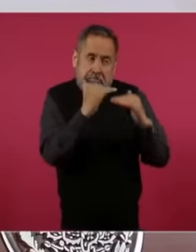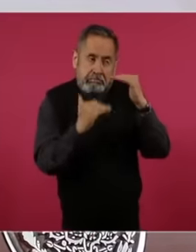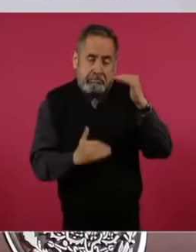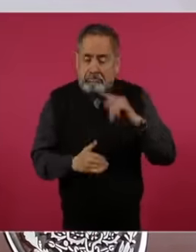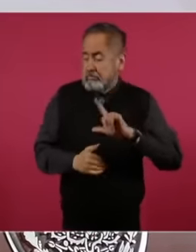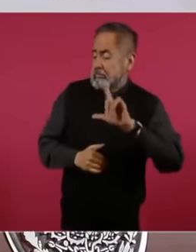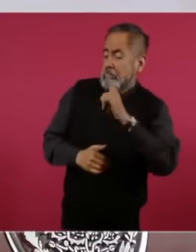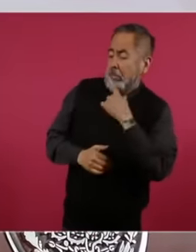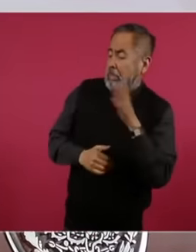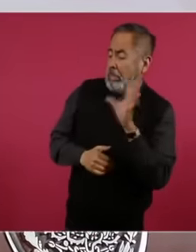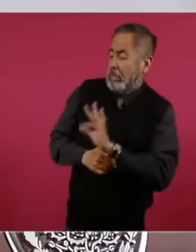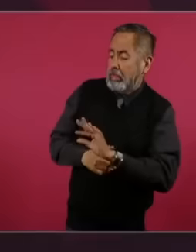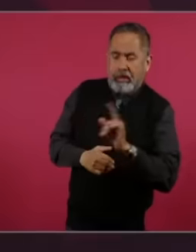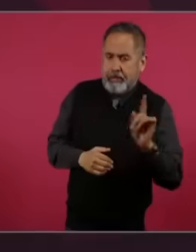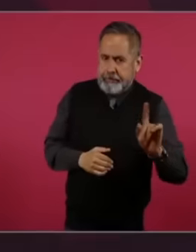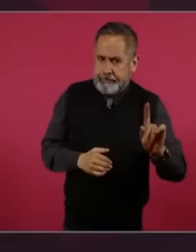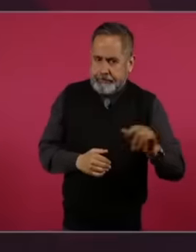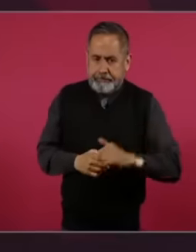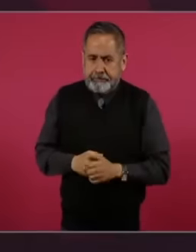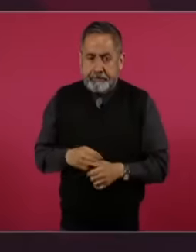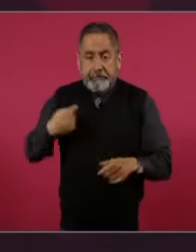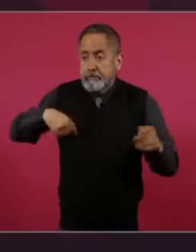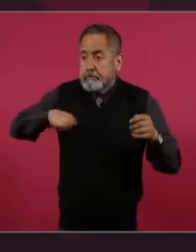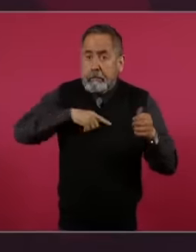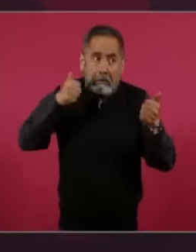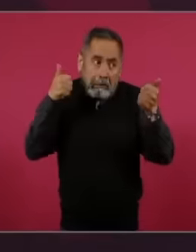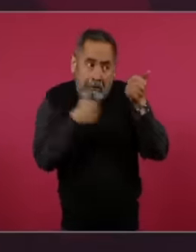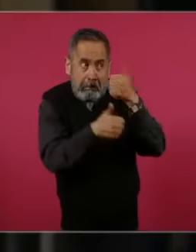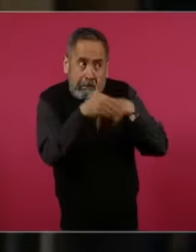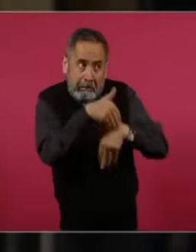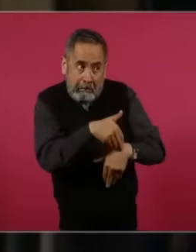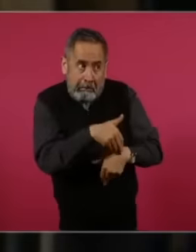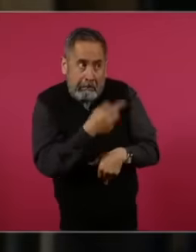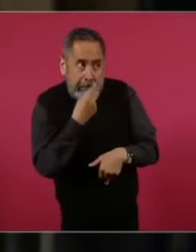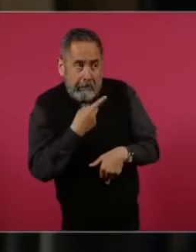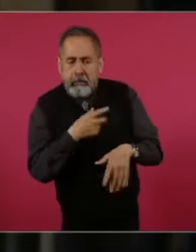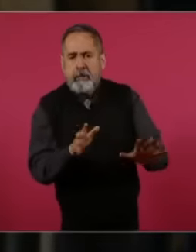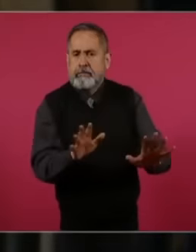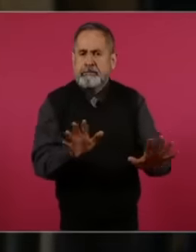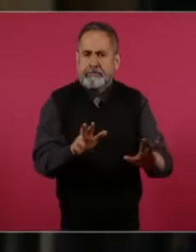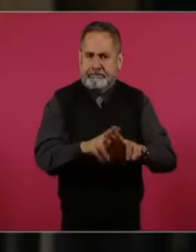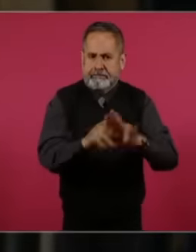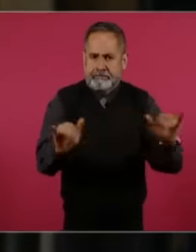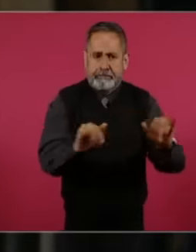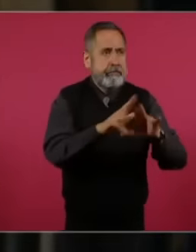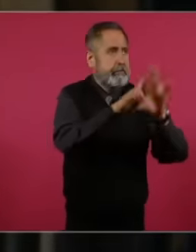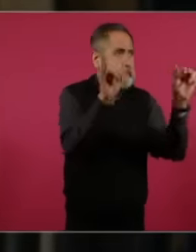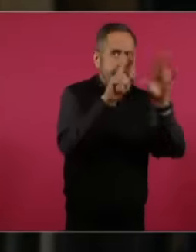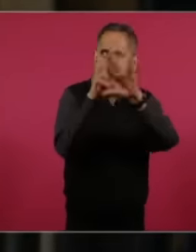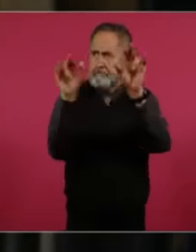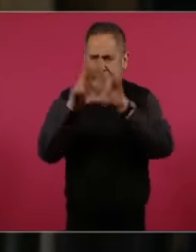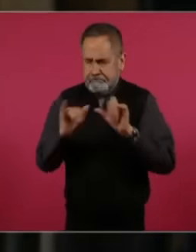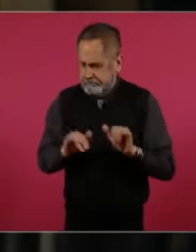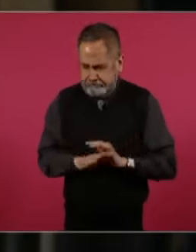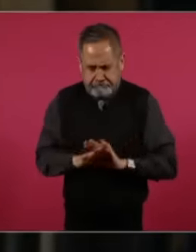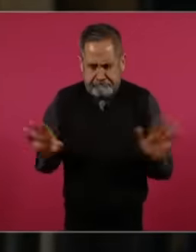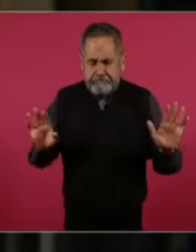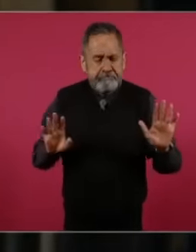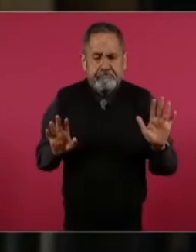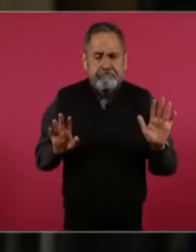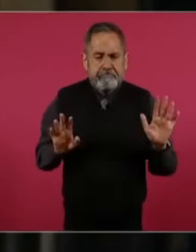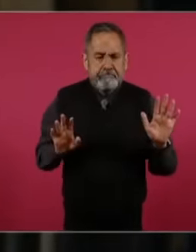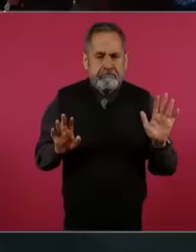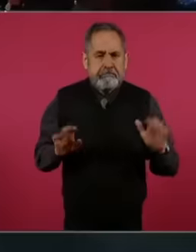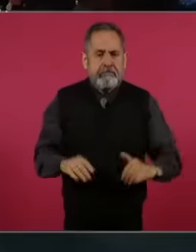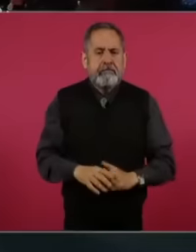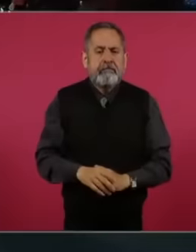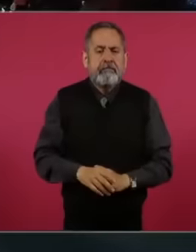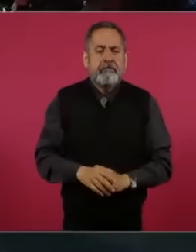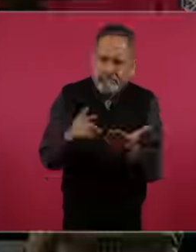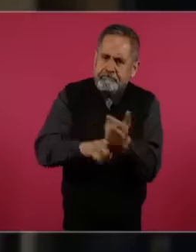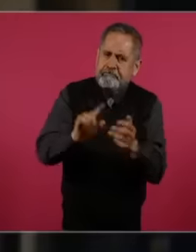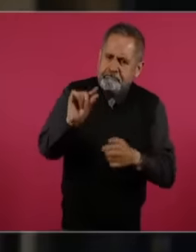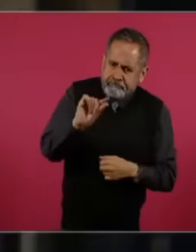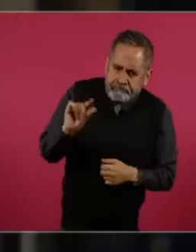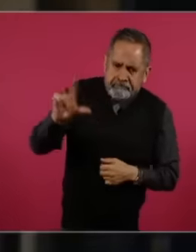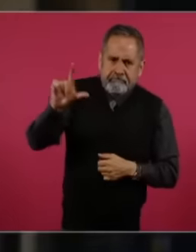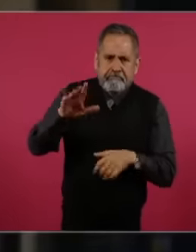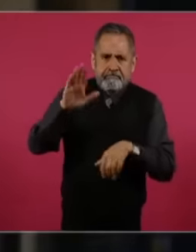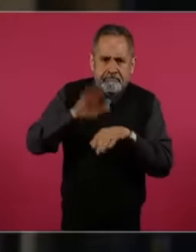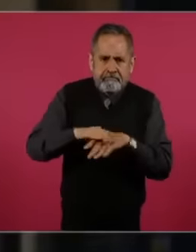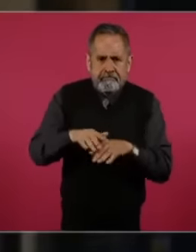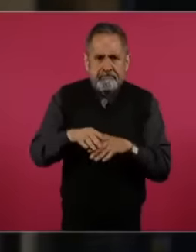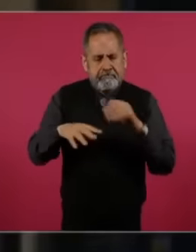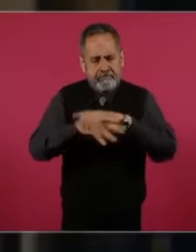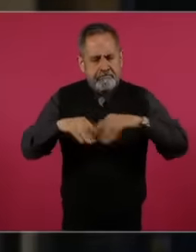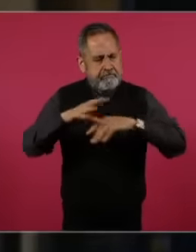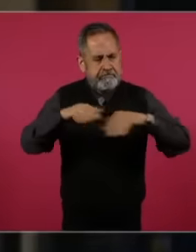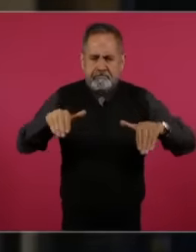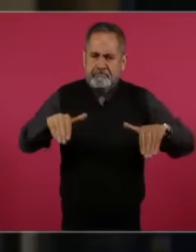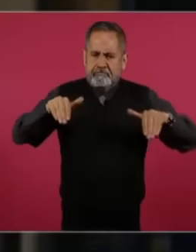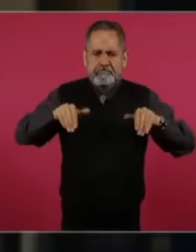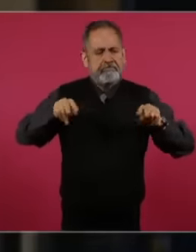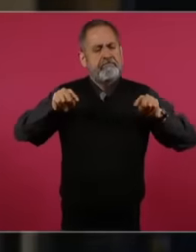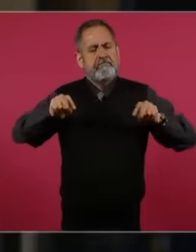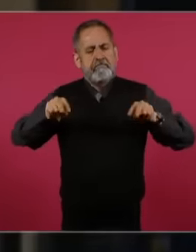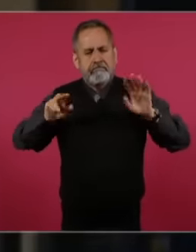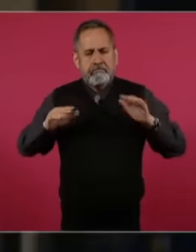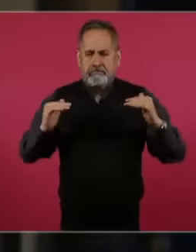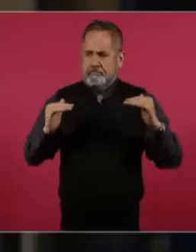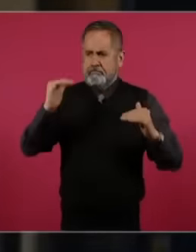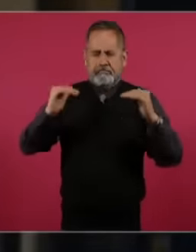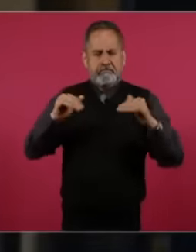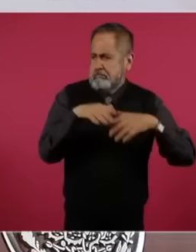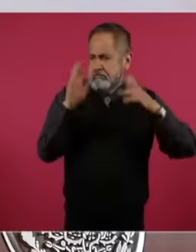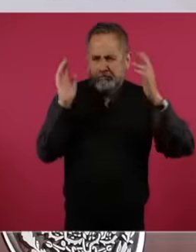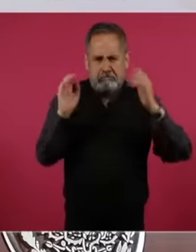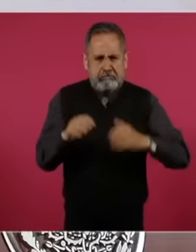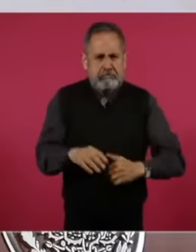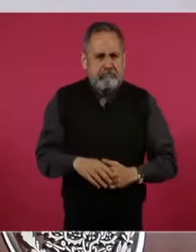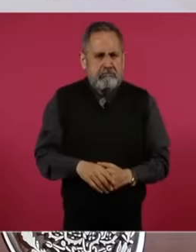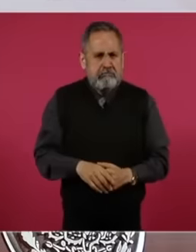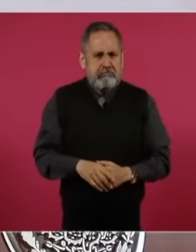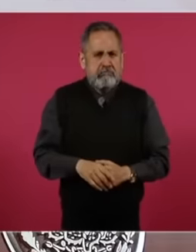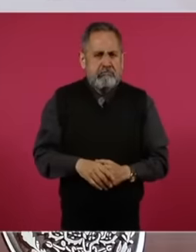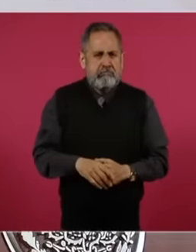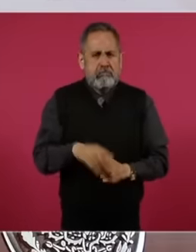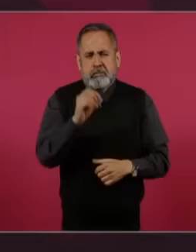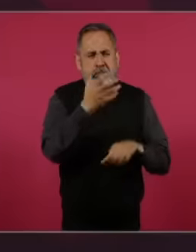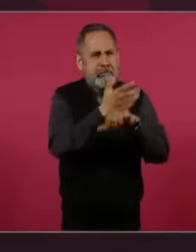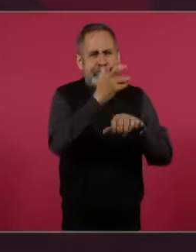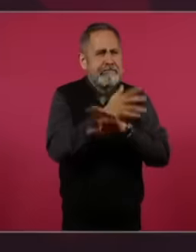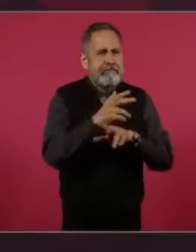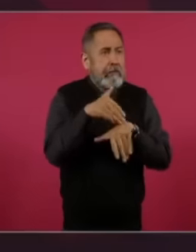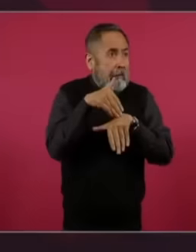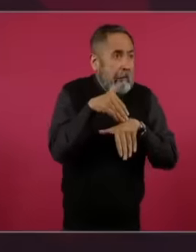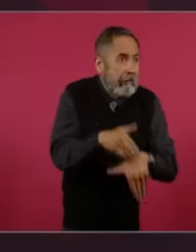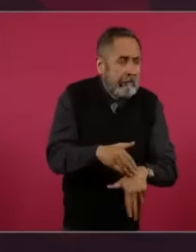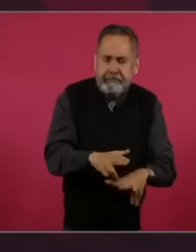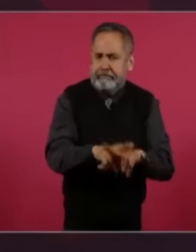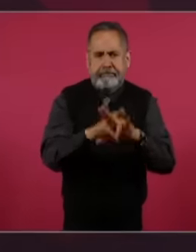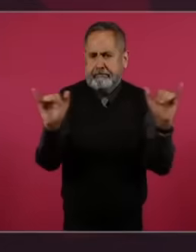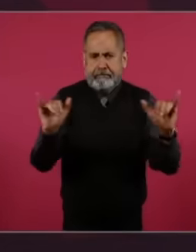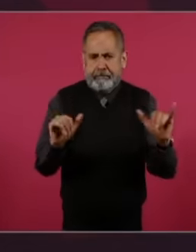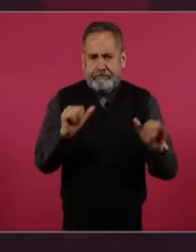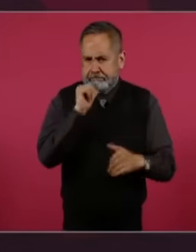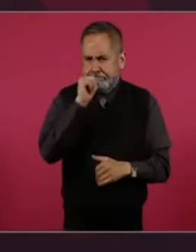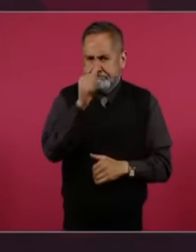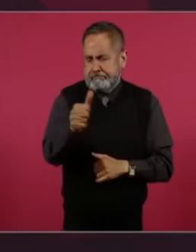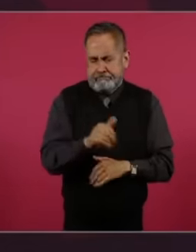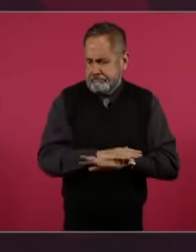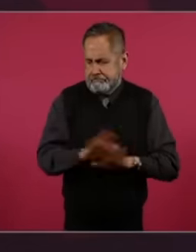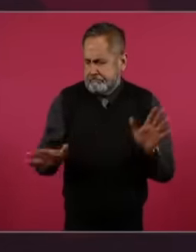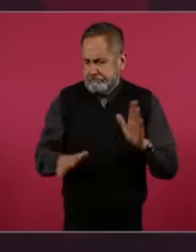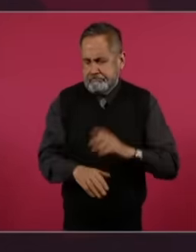to any government, be it Chinese, Russian or American,